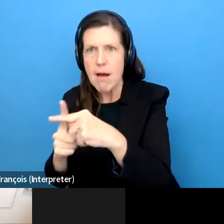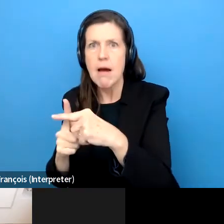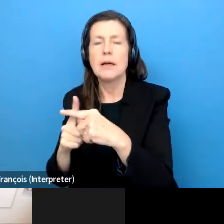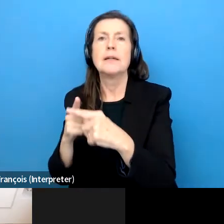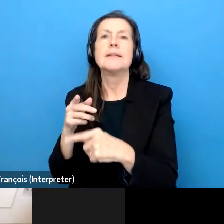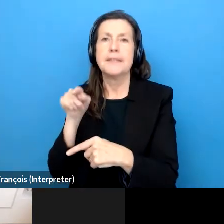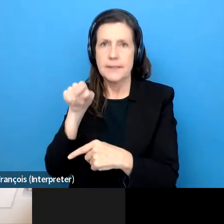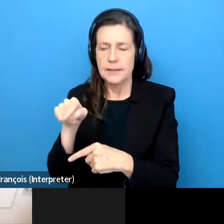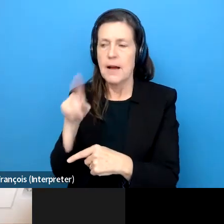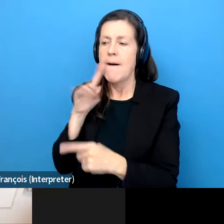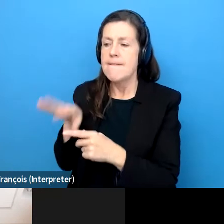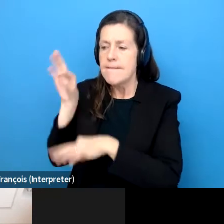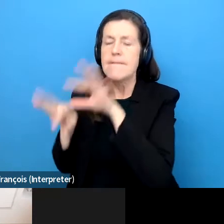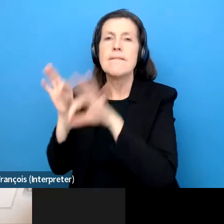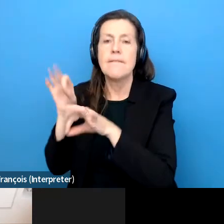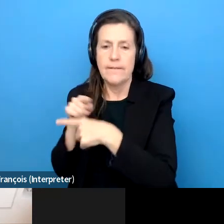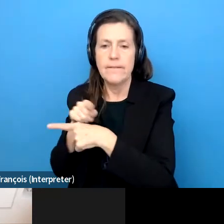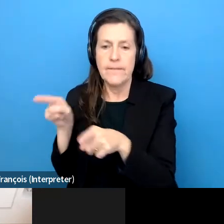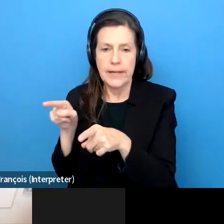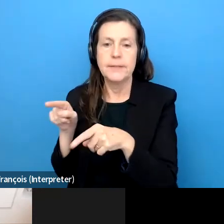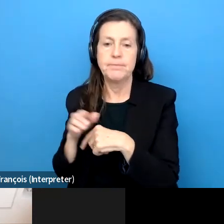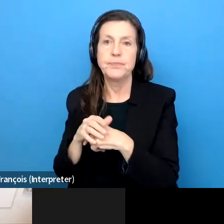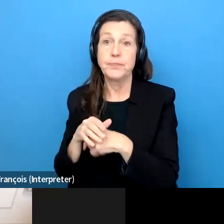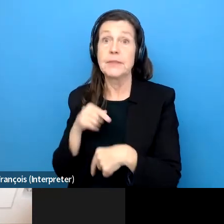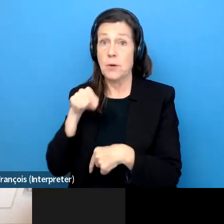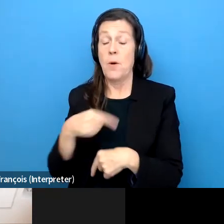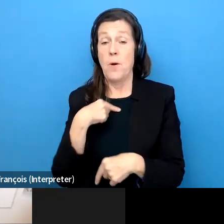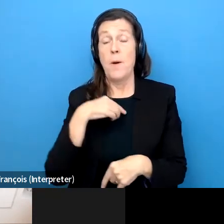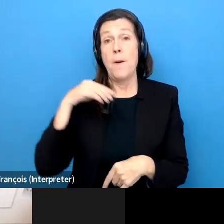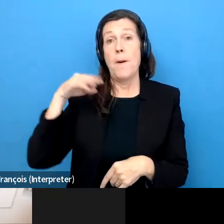At least, the UCRIF, specialized units within the national police force,